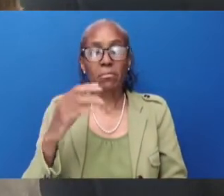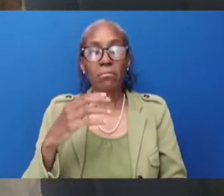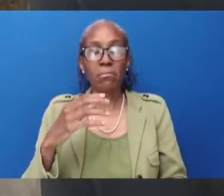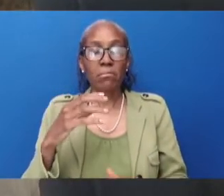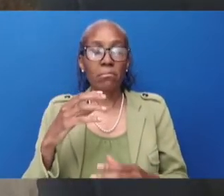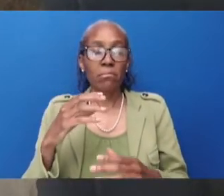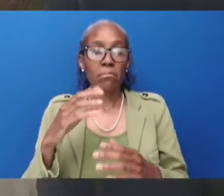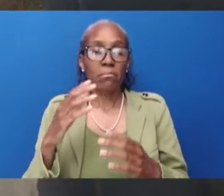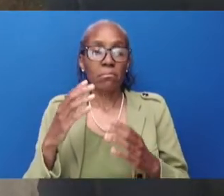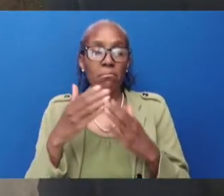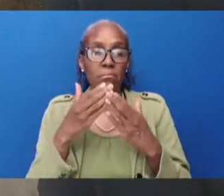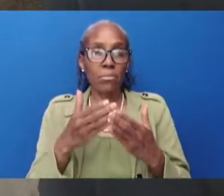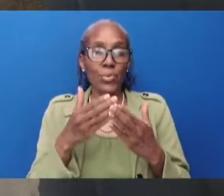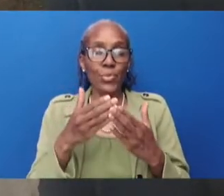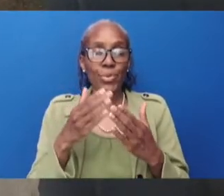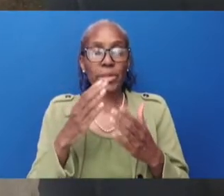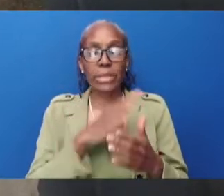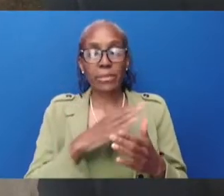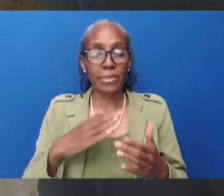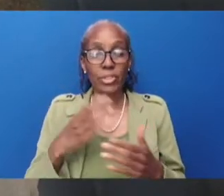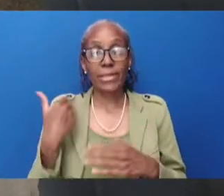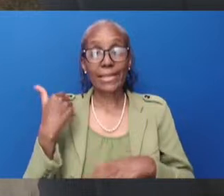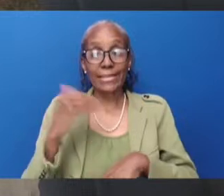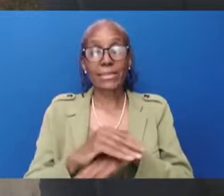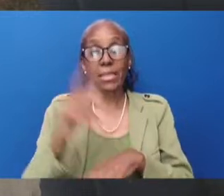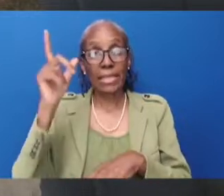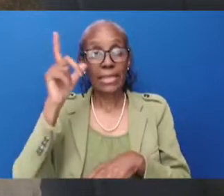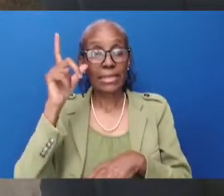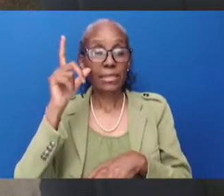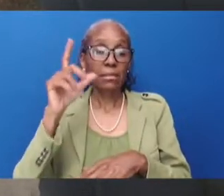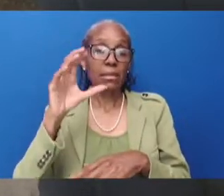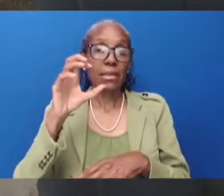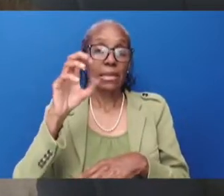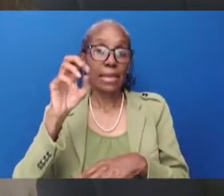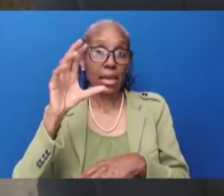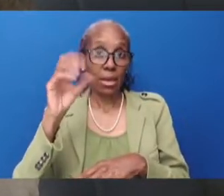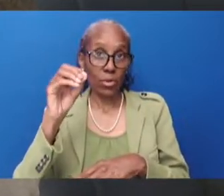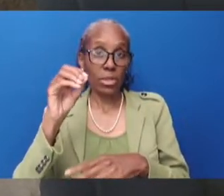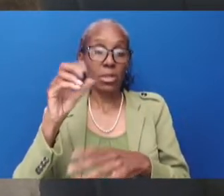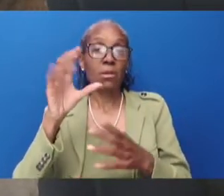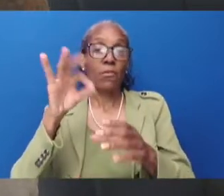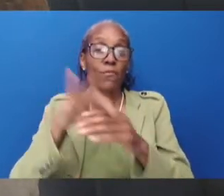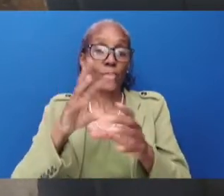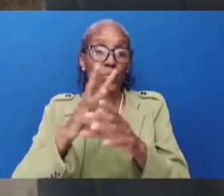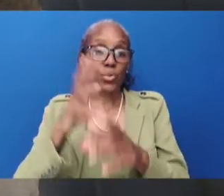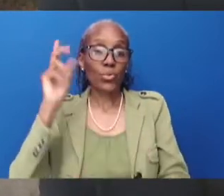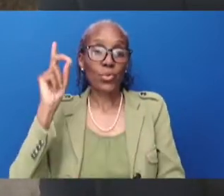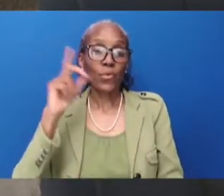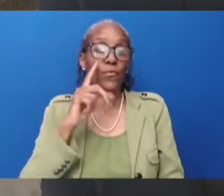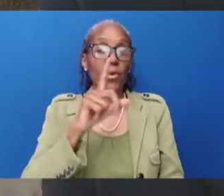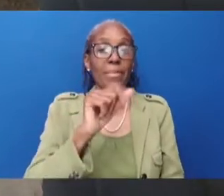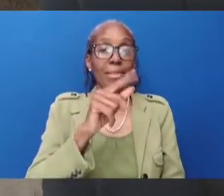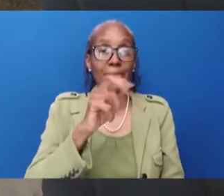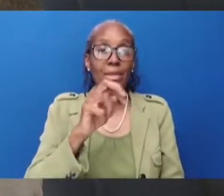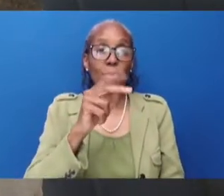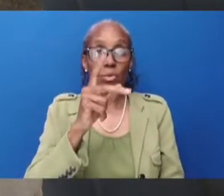PROVIDE AN UPDATE ON THE LAKE NORMAN MARINE COMMISSION TO THE BOARD. LET ME TELL YOU KIND OF WHERE WE